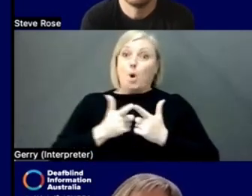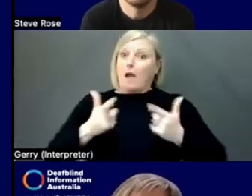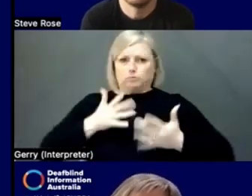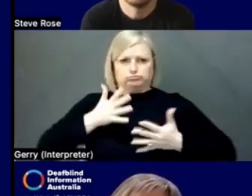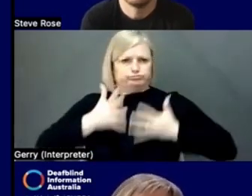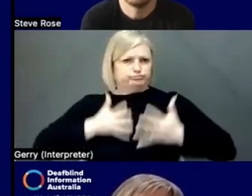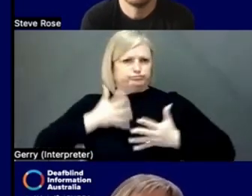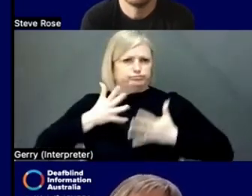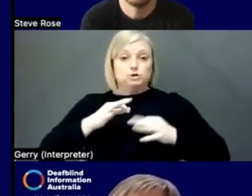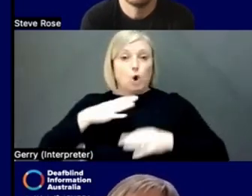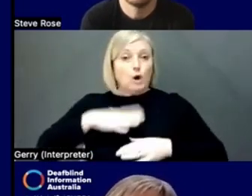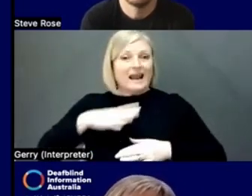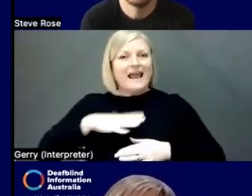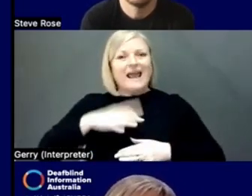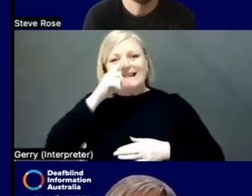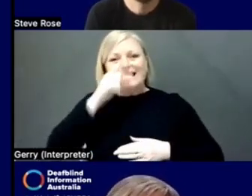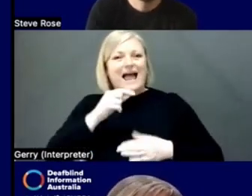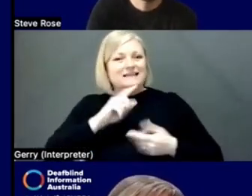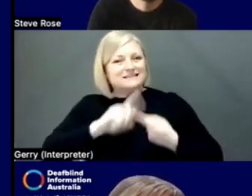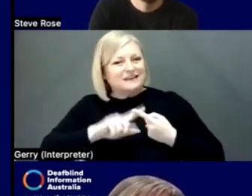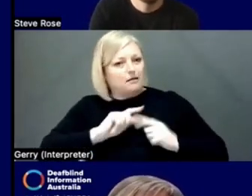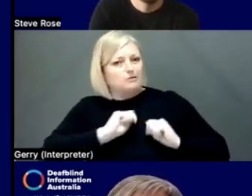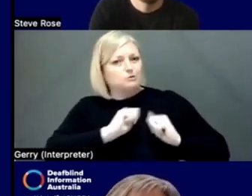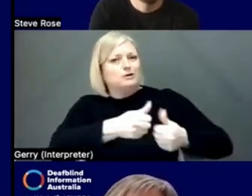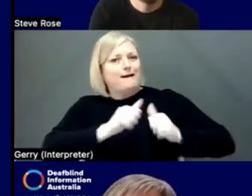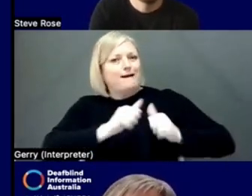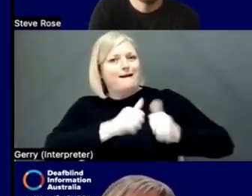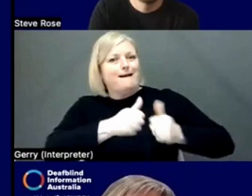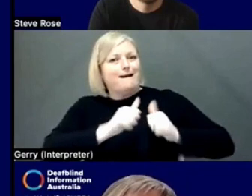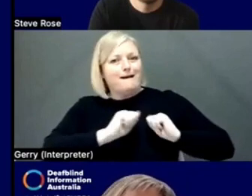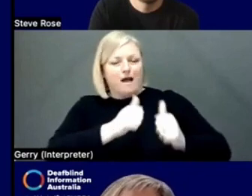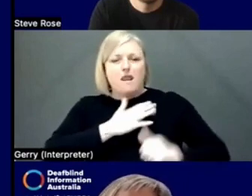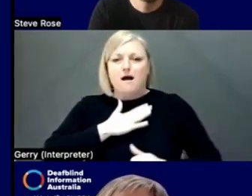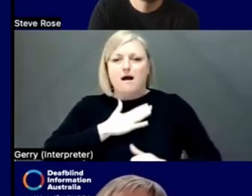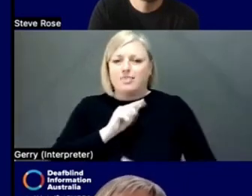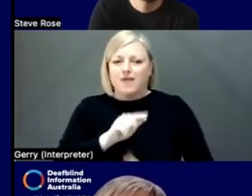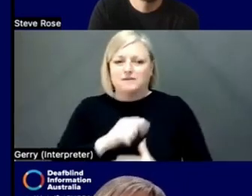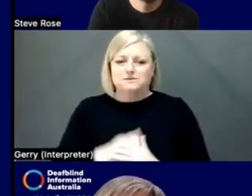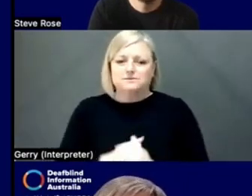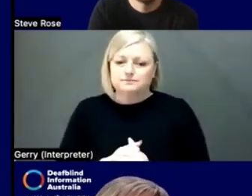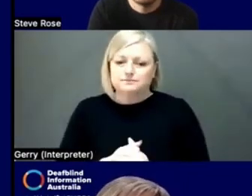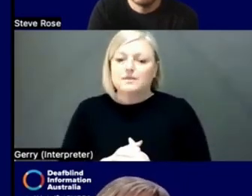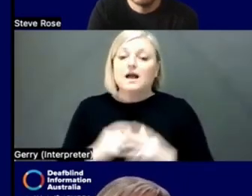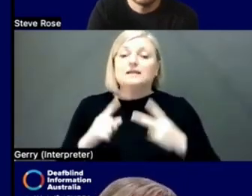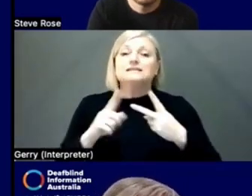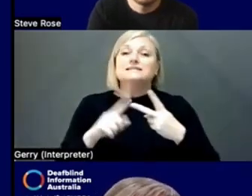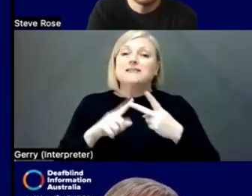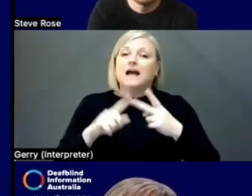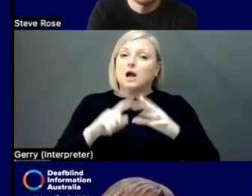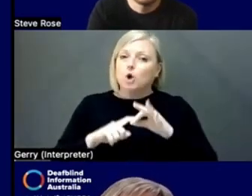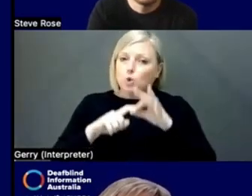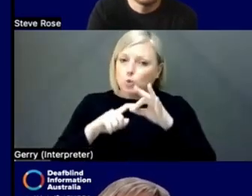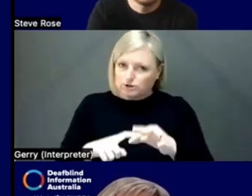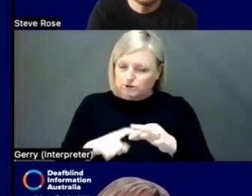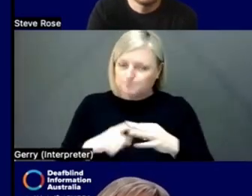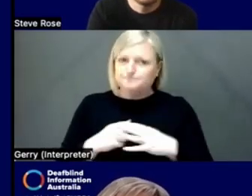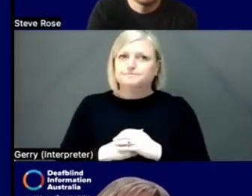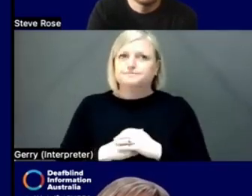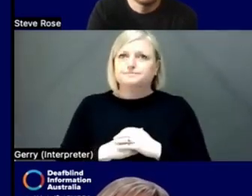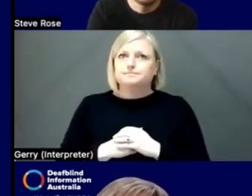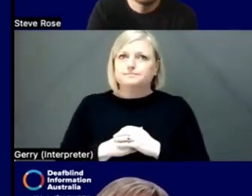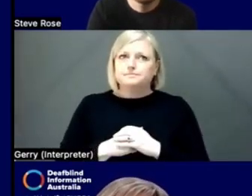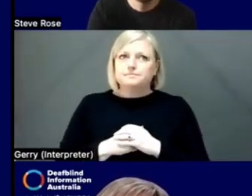We've got a question, another question here: Can you please explain the process of developing